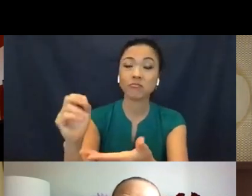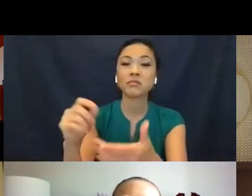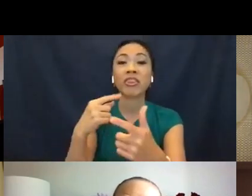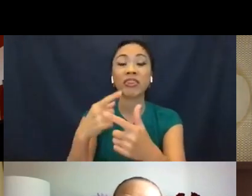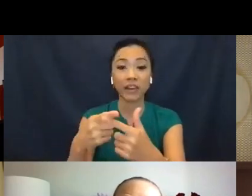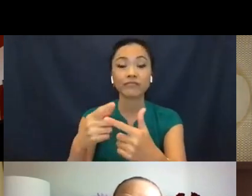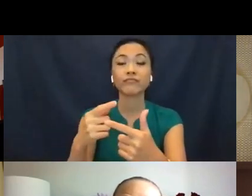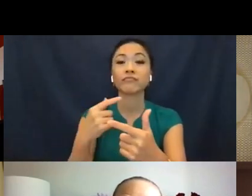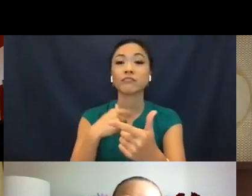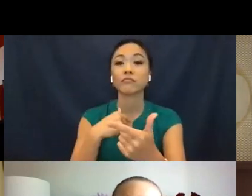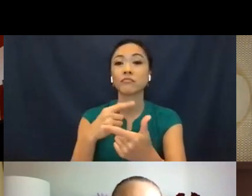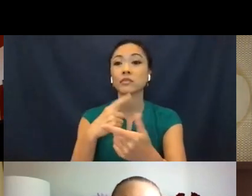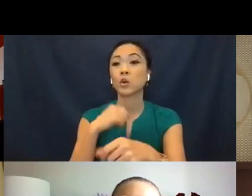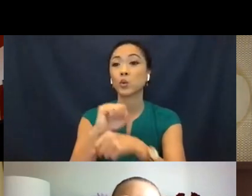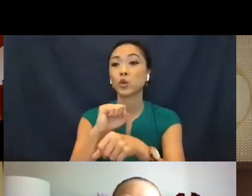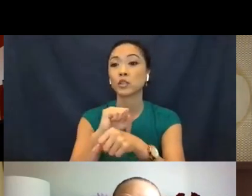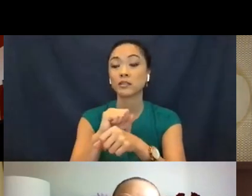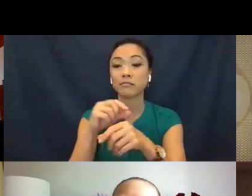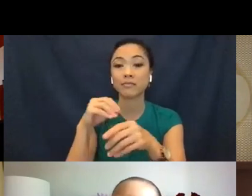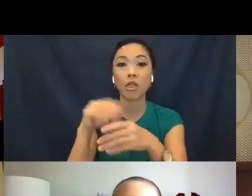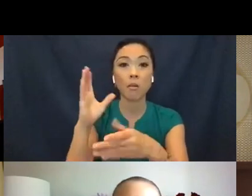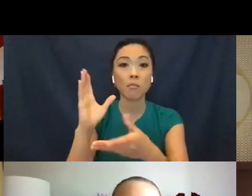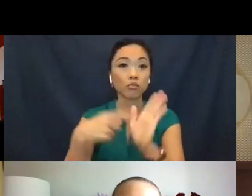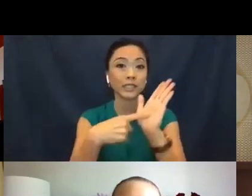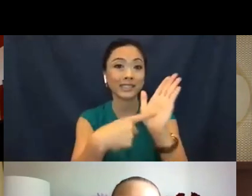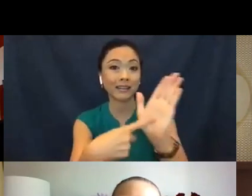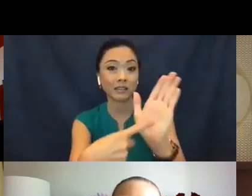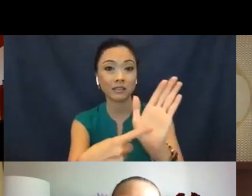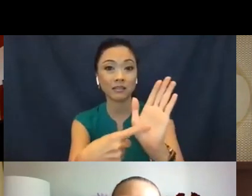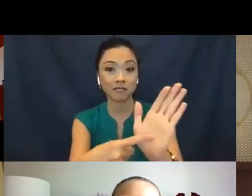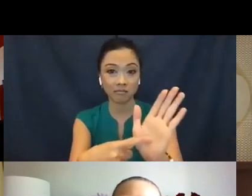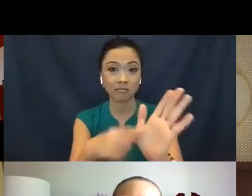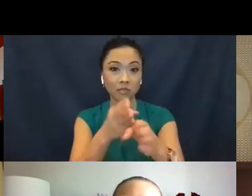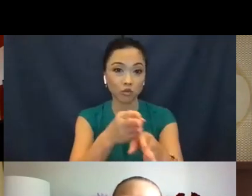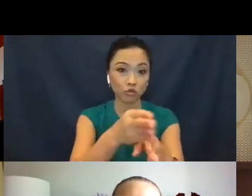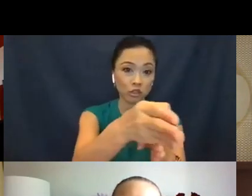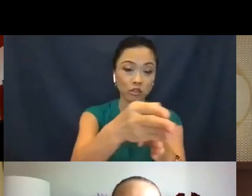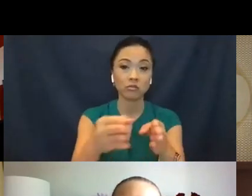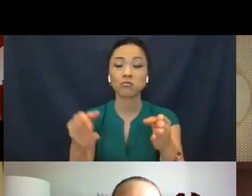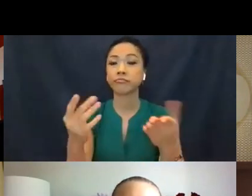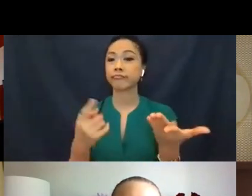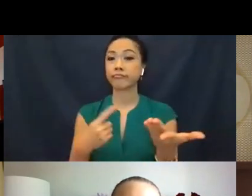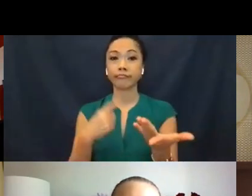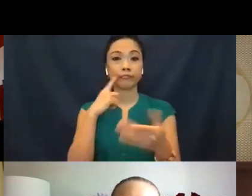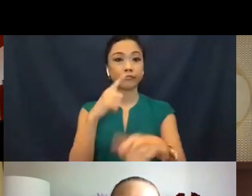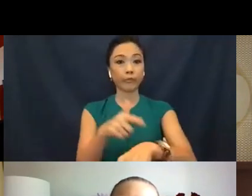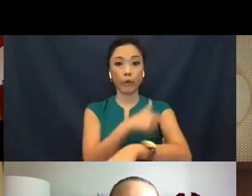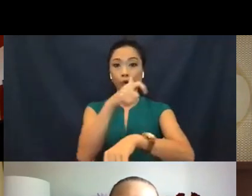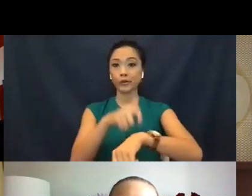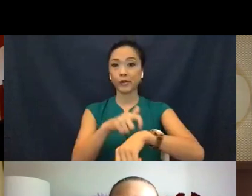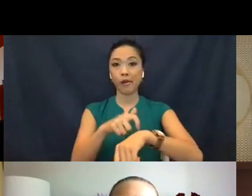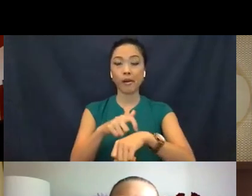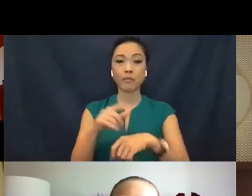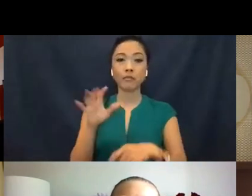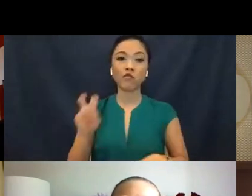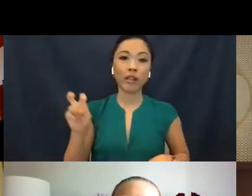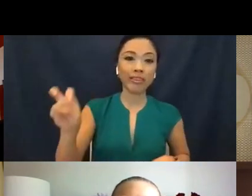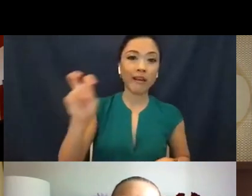director of 651 Arts. I had a long career as a freelance producer before going to Dance